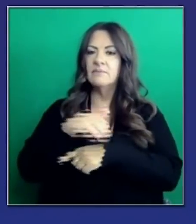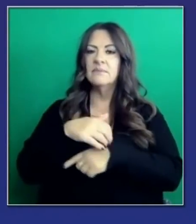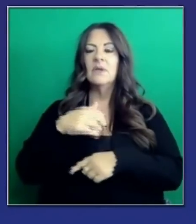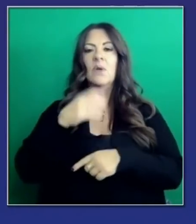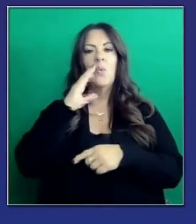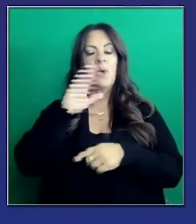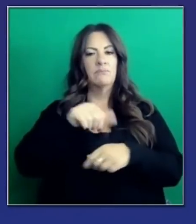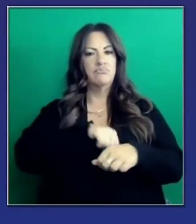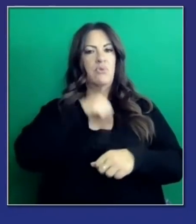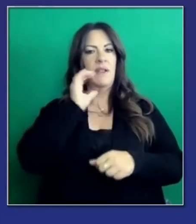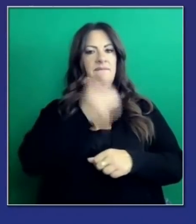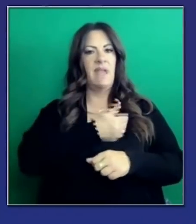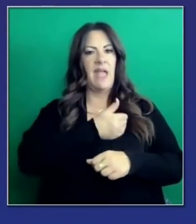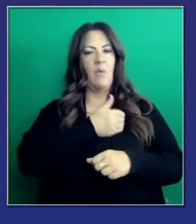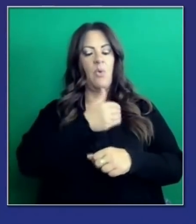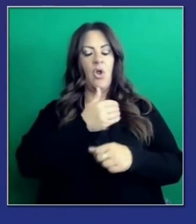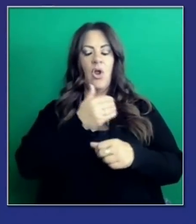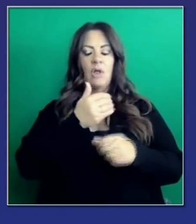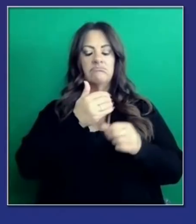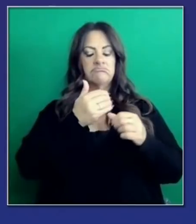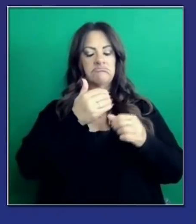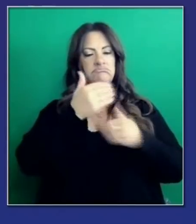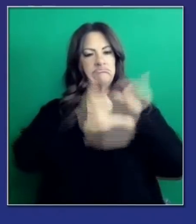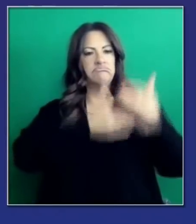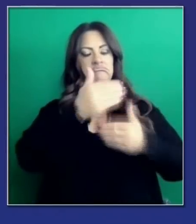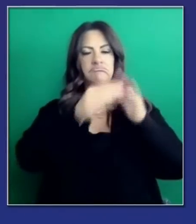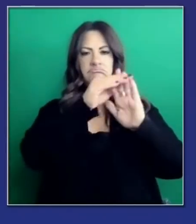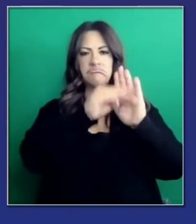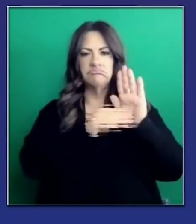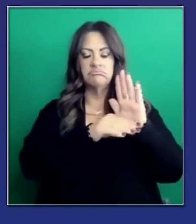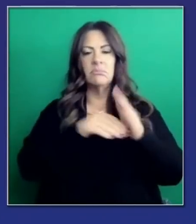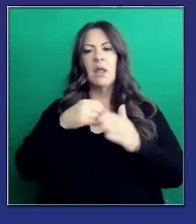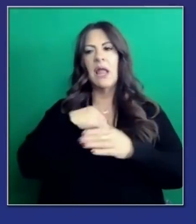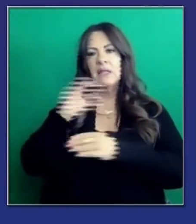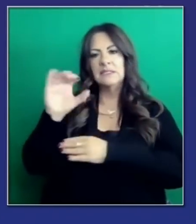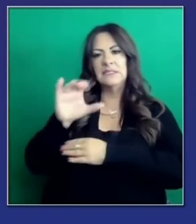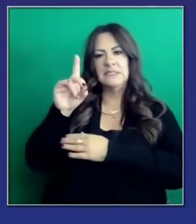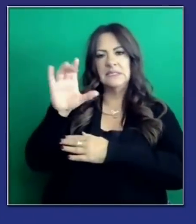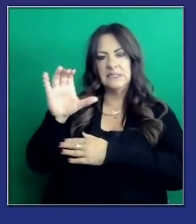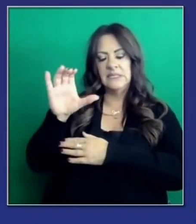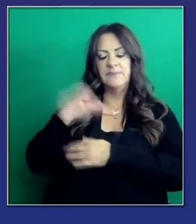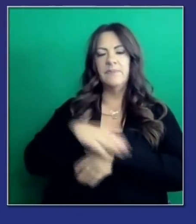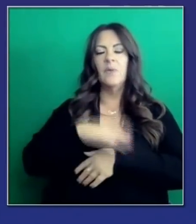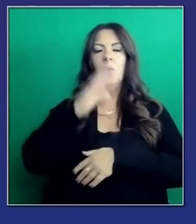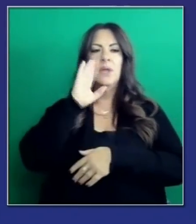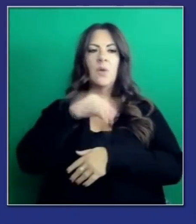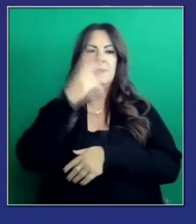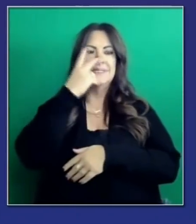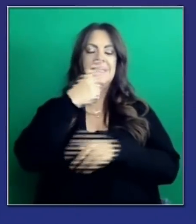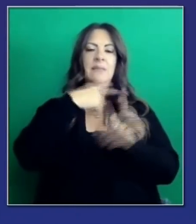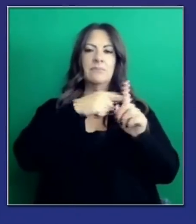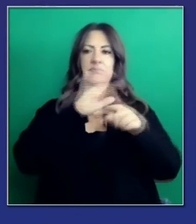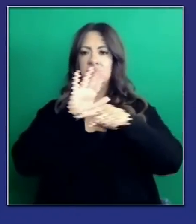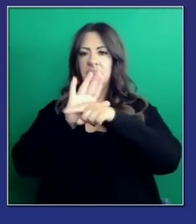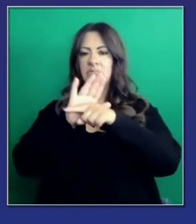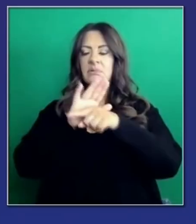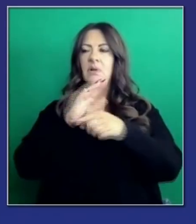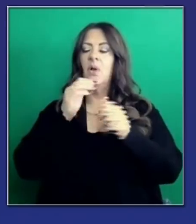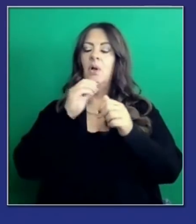INCREASE THIS. WHILE WE ARE PROUD OF THE FRAMEWORK WE PUT OUT, THE CDC